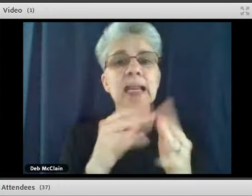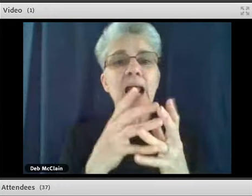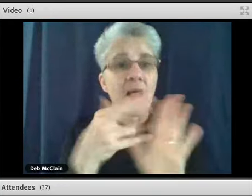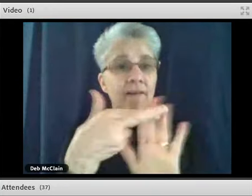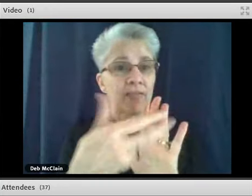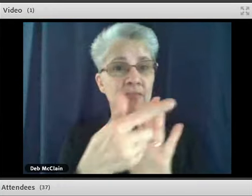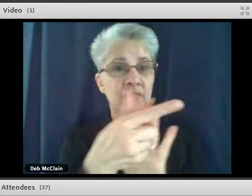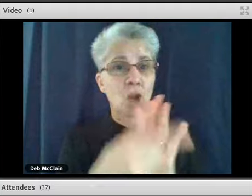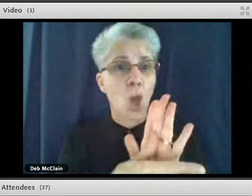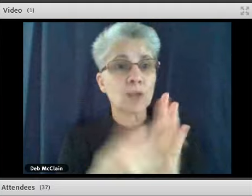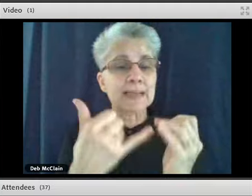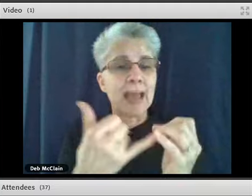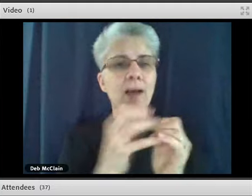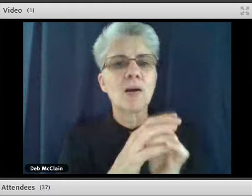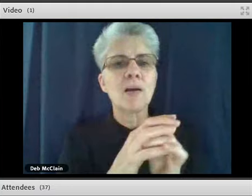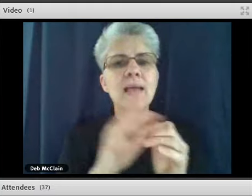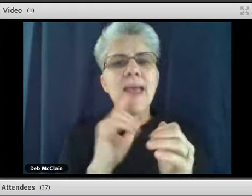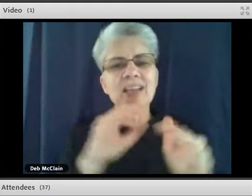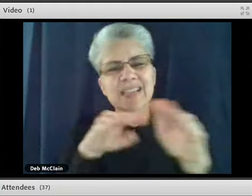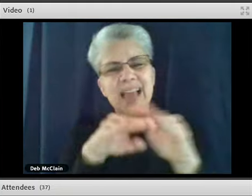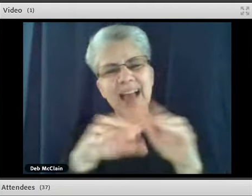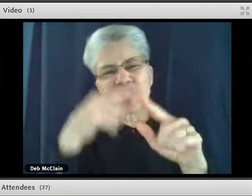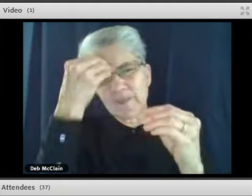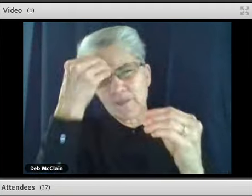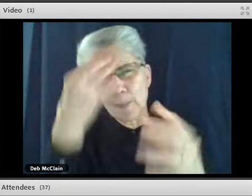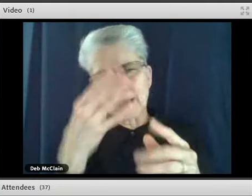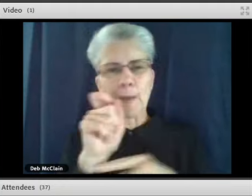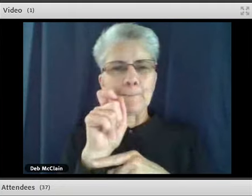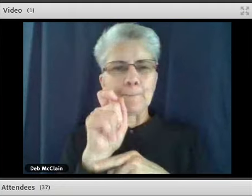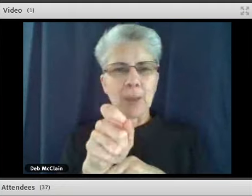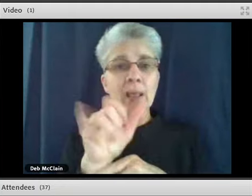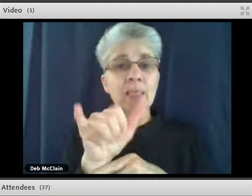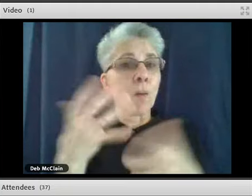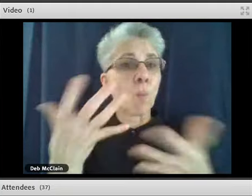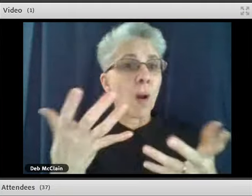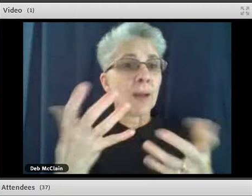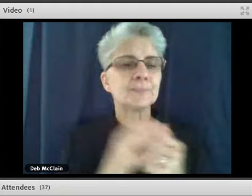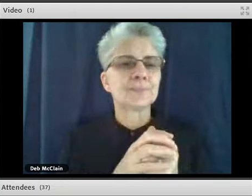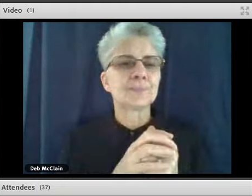with the changes in a lot of the laws, and then, just, access to information period,